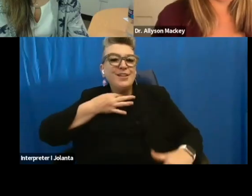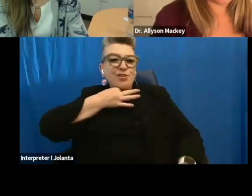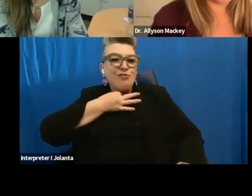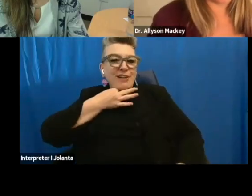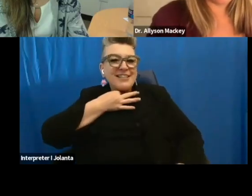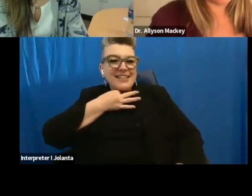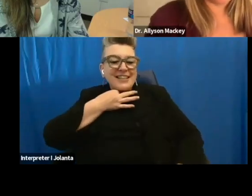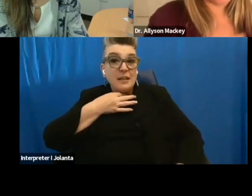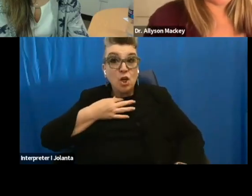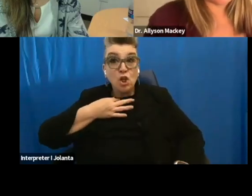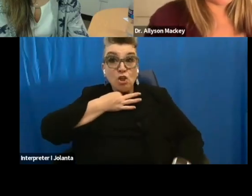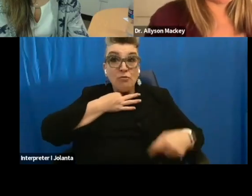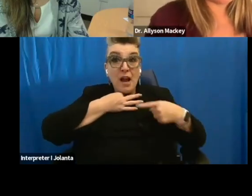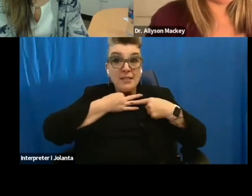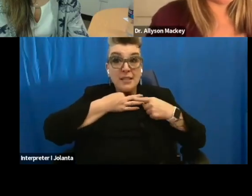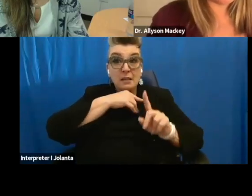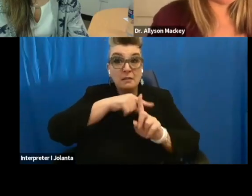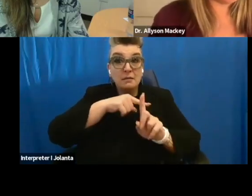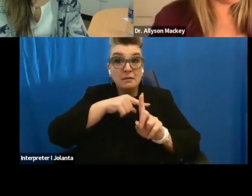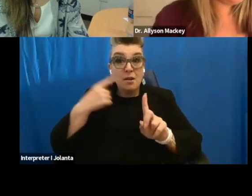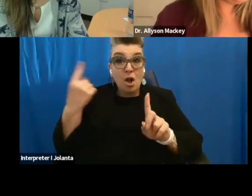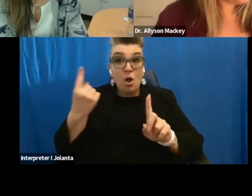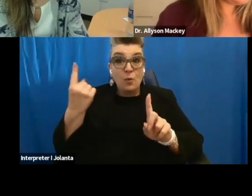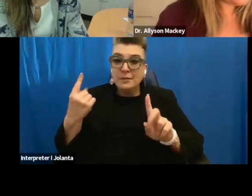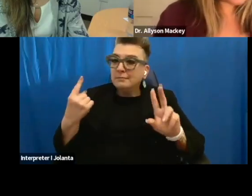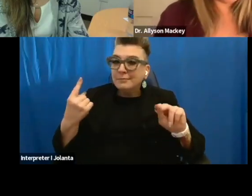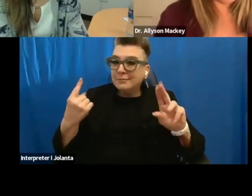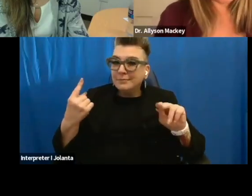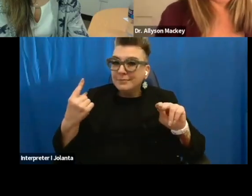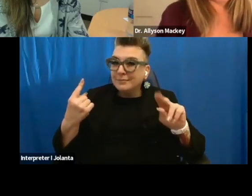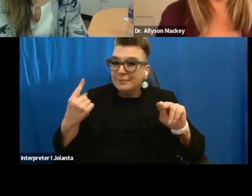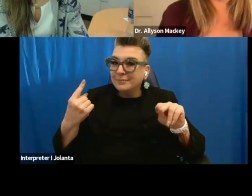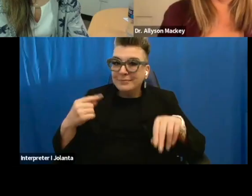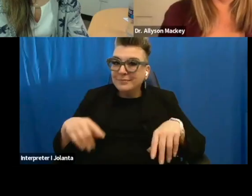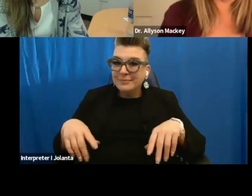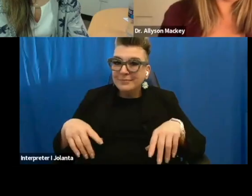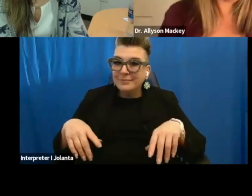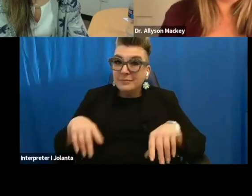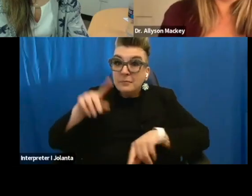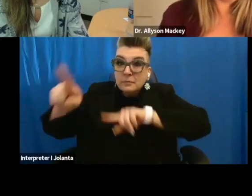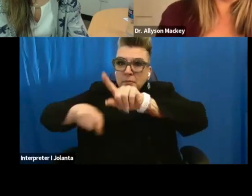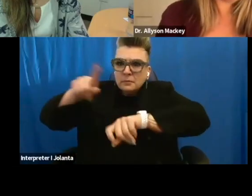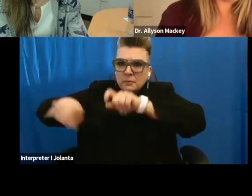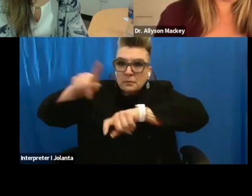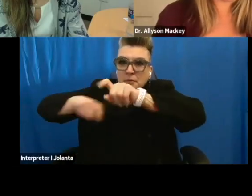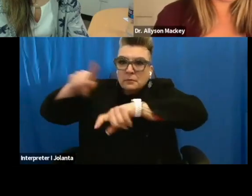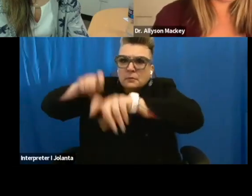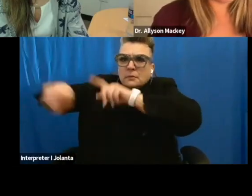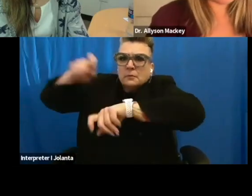all the time it's not adaptive to ask questions all of the time or to seek more and more new